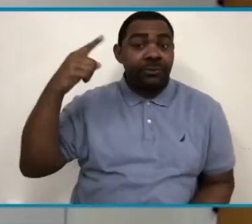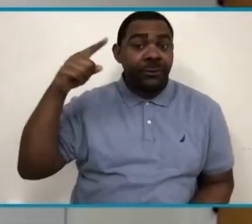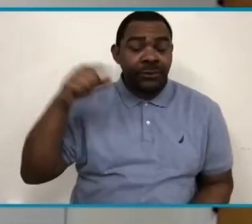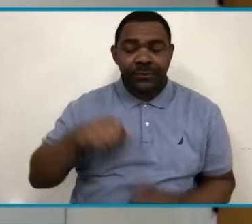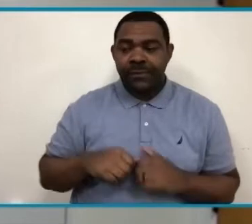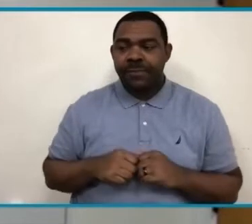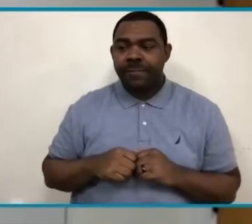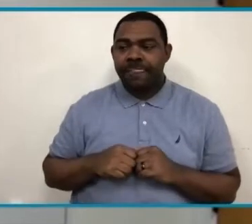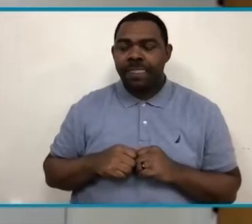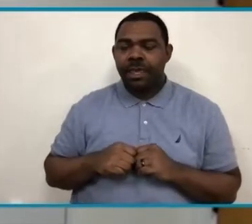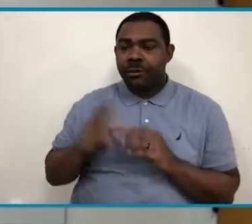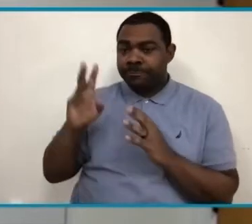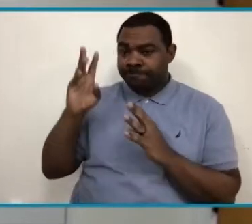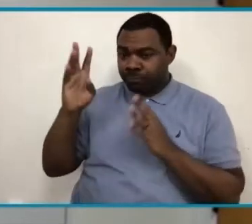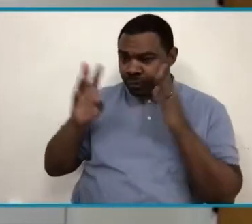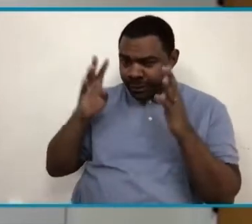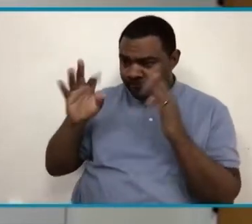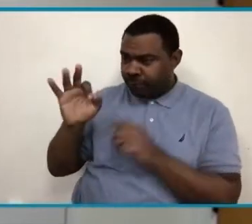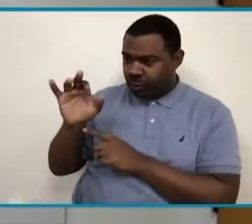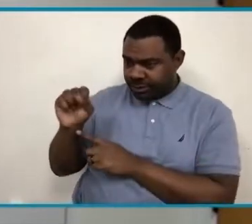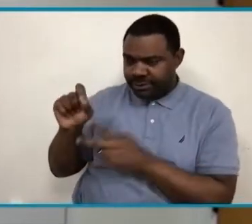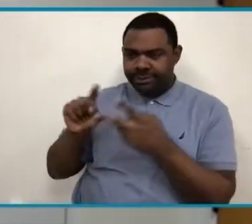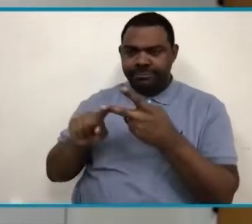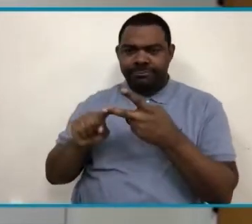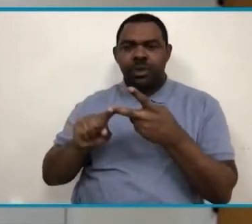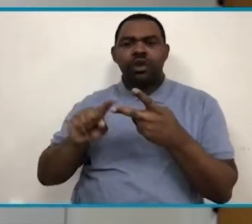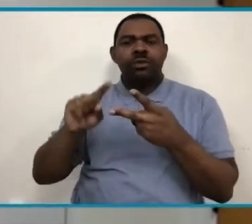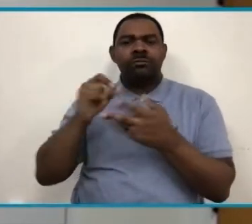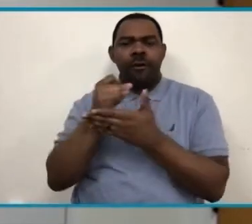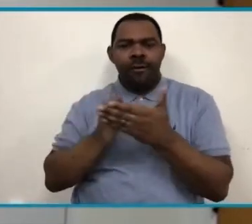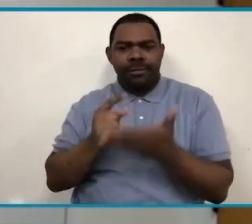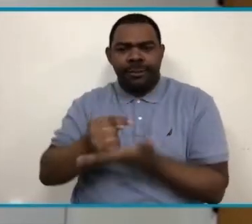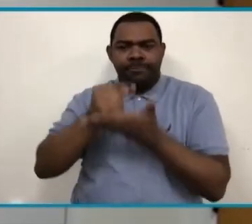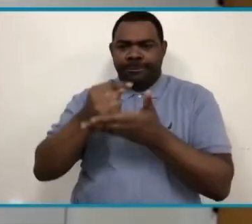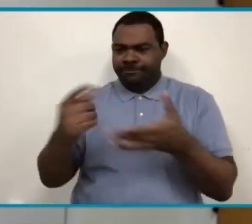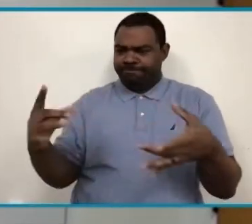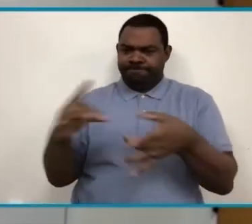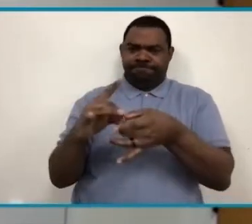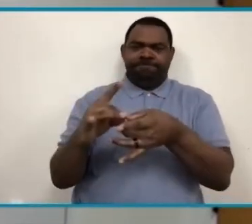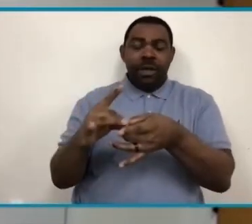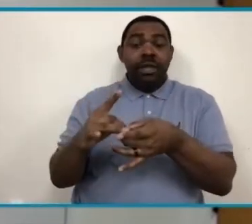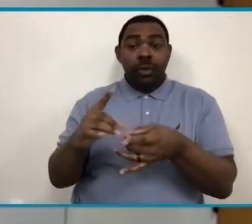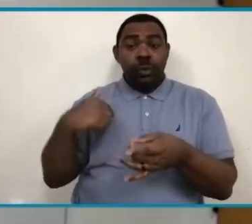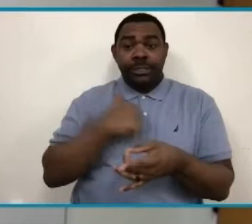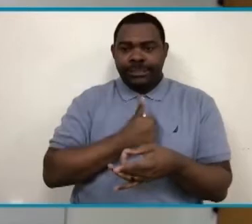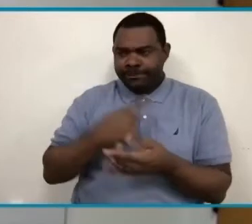art therapy so we had a brainstorming session and this was interdisciplinary and part of our creative process.